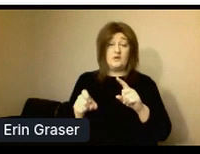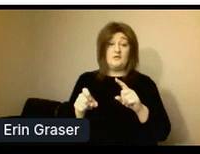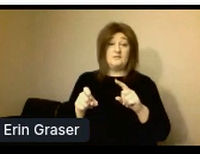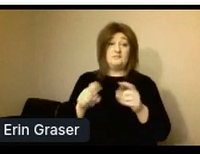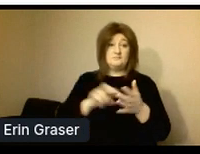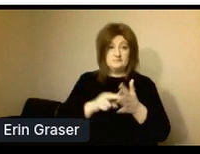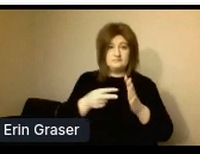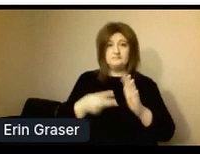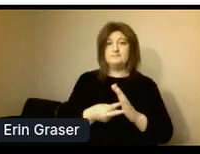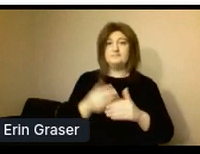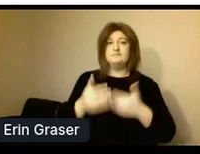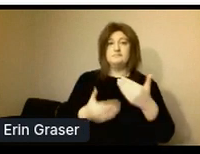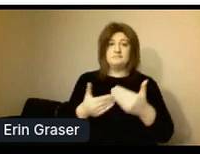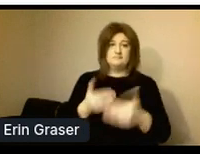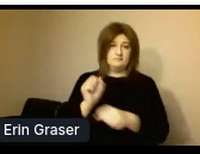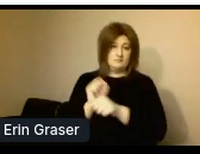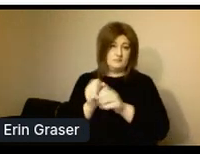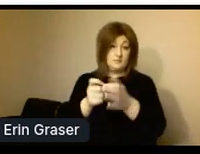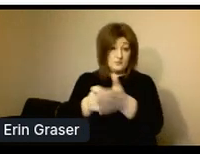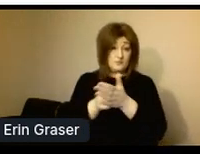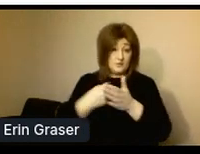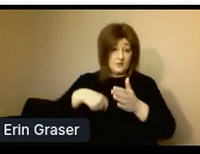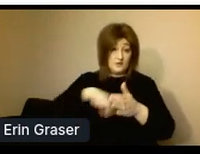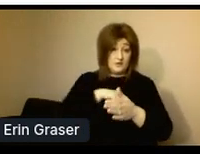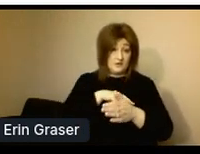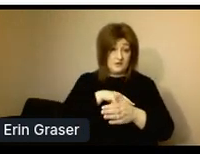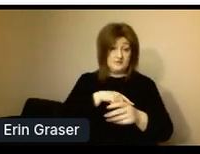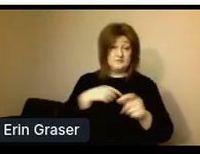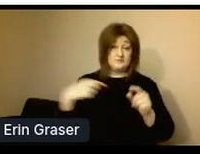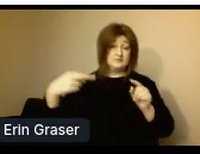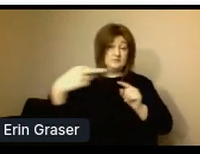So this work will require us to take the perspective of others,